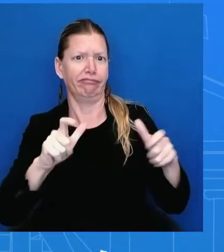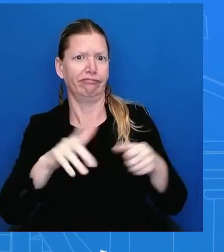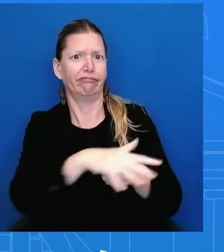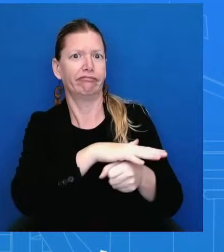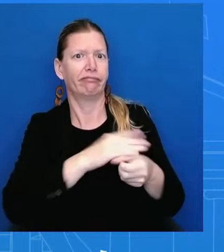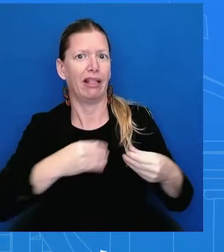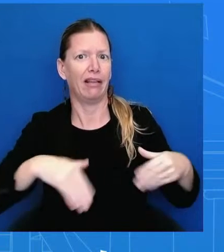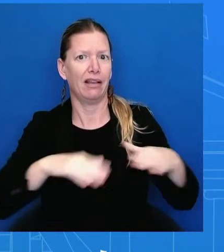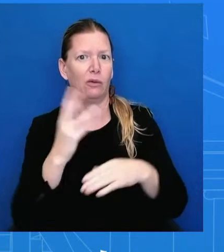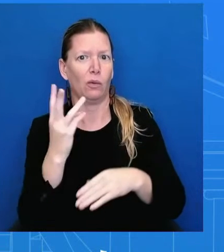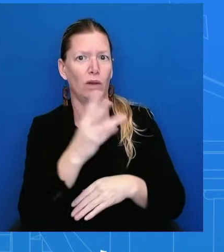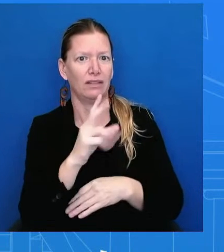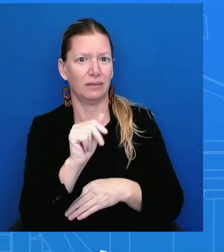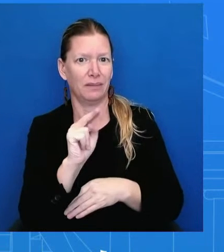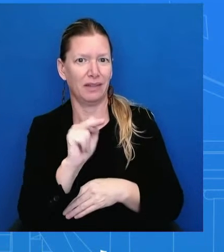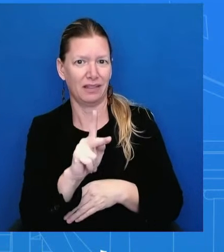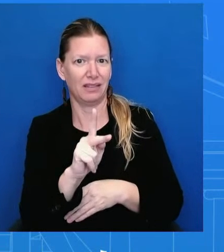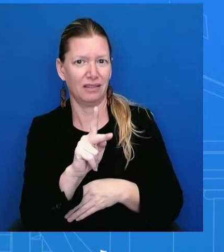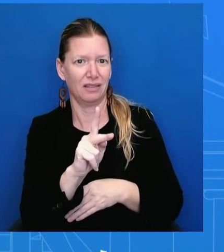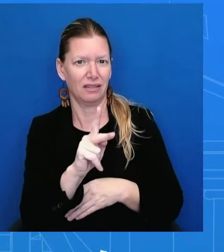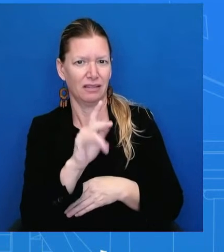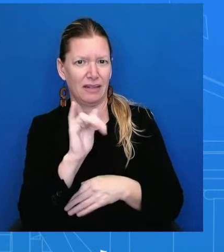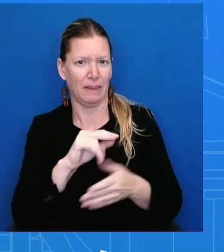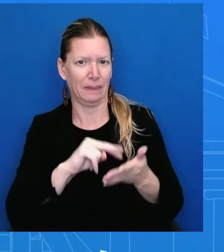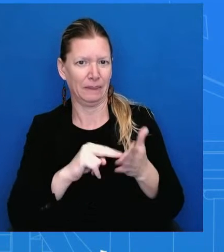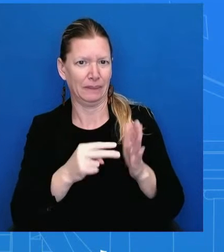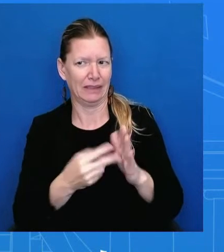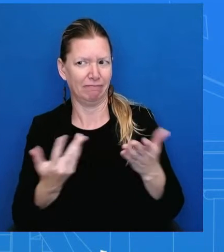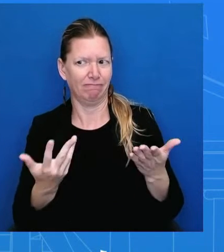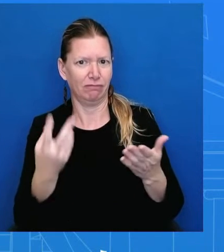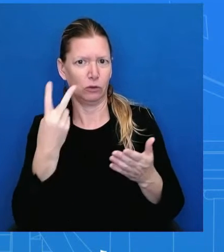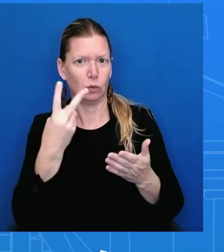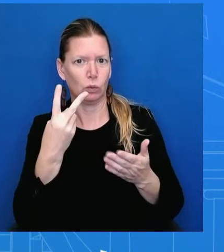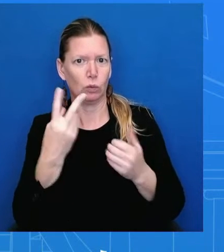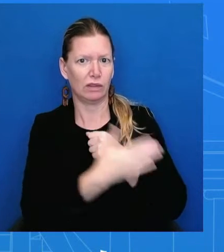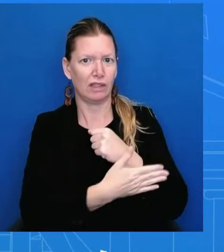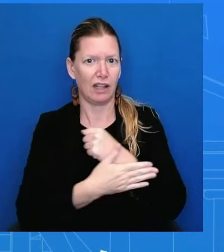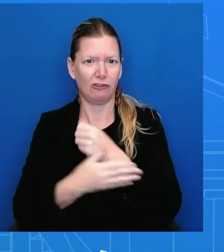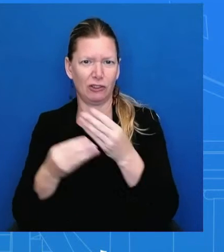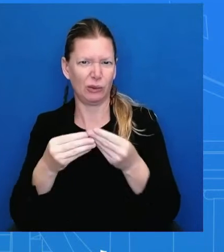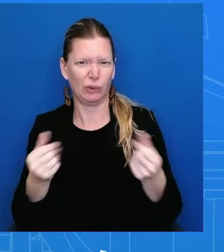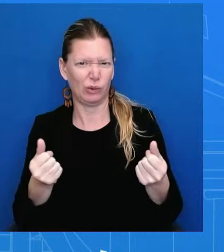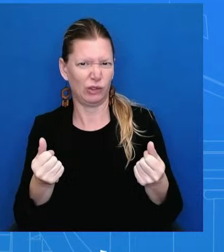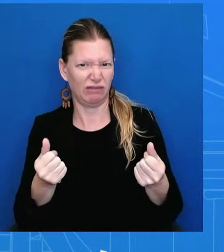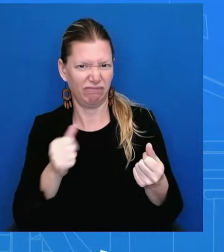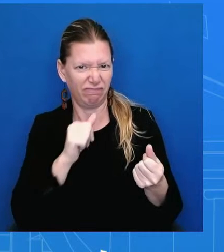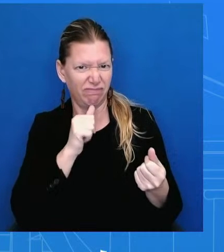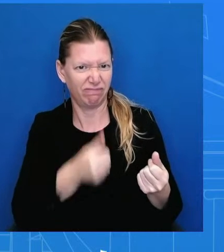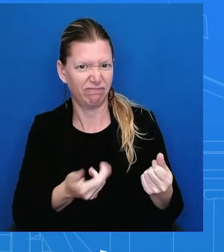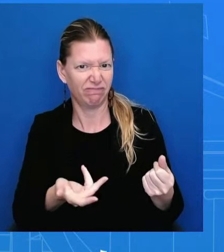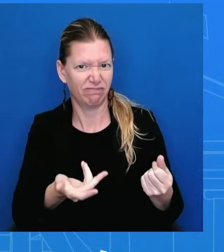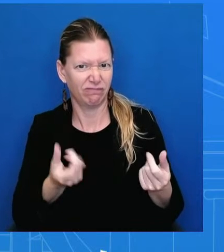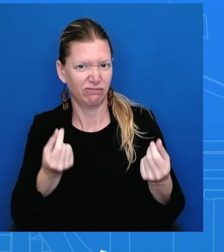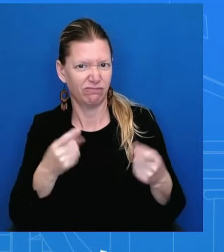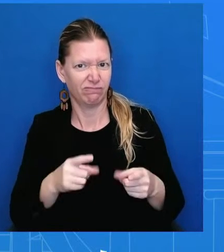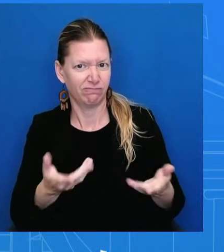There -- there was a -- there was -- The Press: Mr. Kirby: We have -- we -- there was a statement put out by the State Department about this call for settlements.